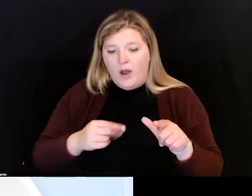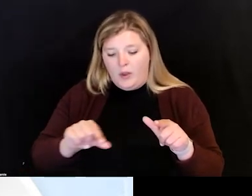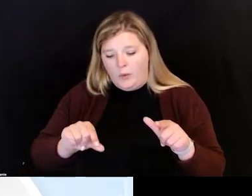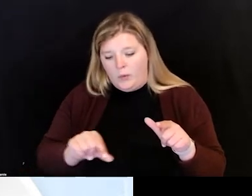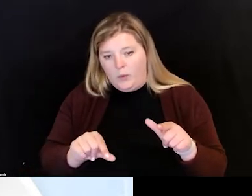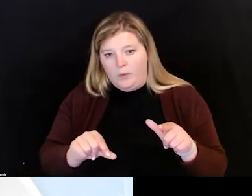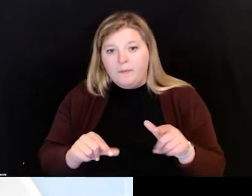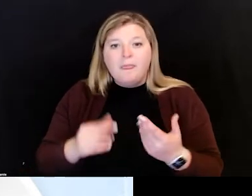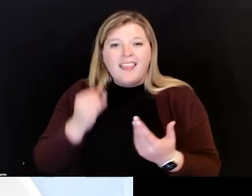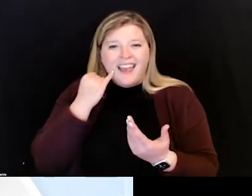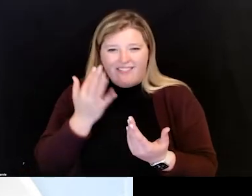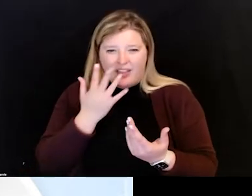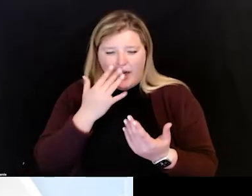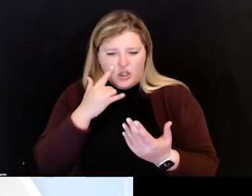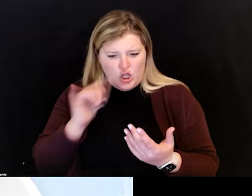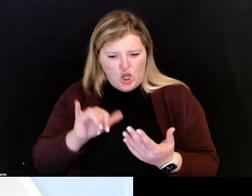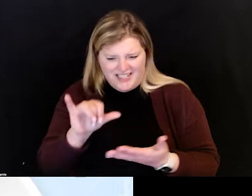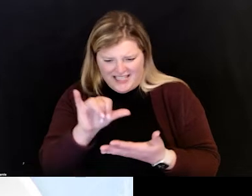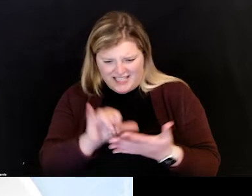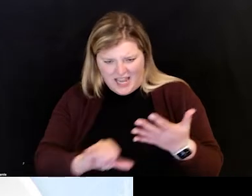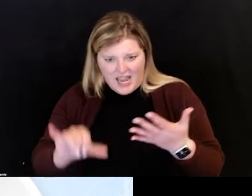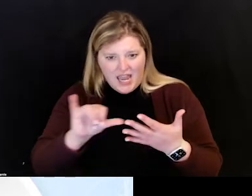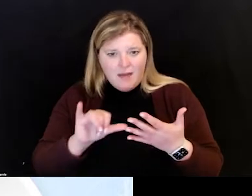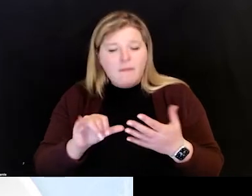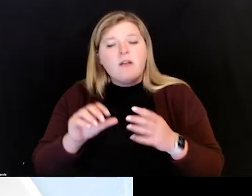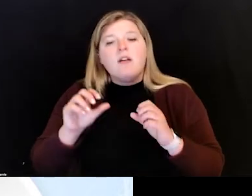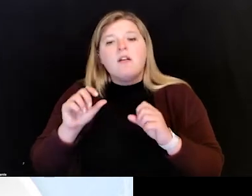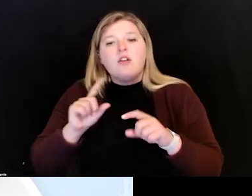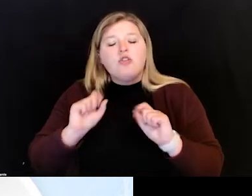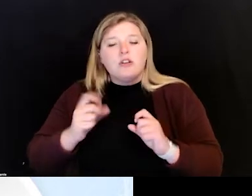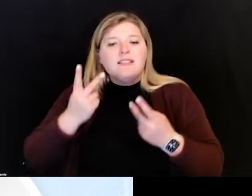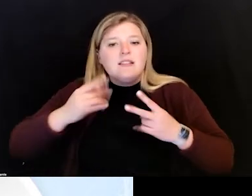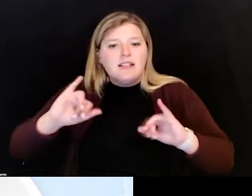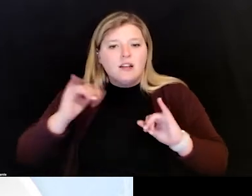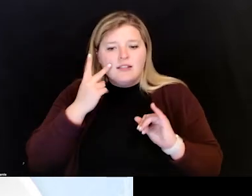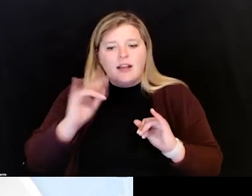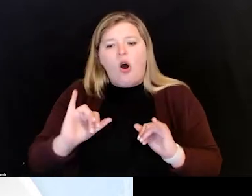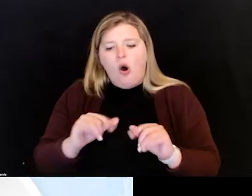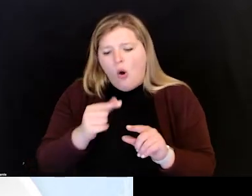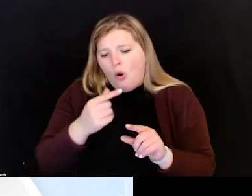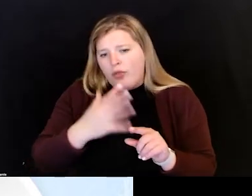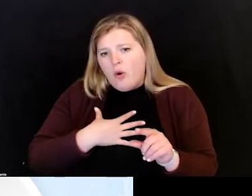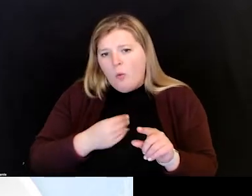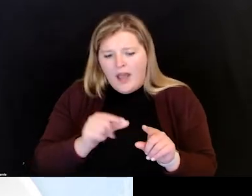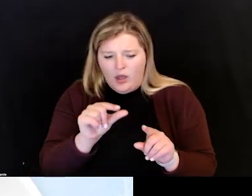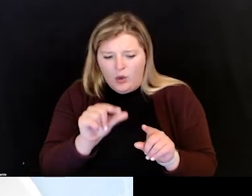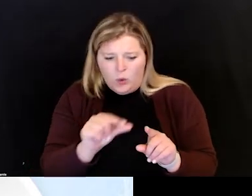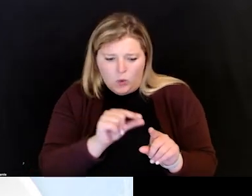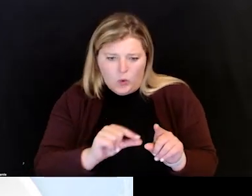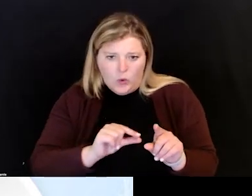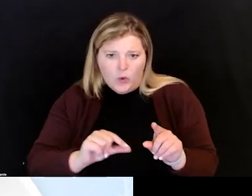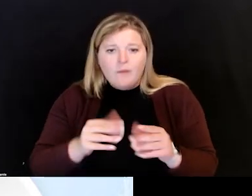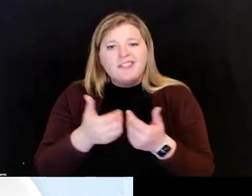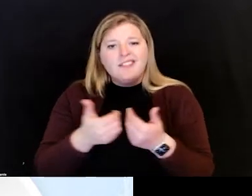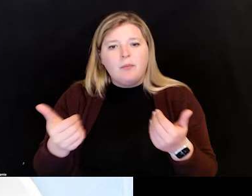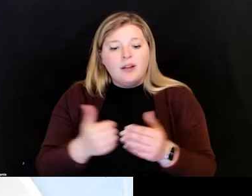you would be able to see that they were different wedges of information. They're also helpful when you print in grayscale.